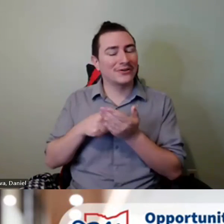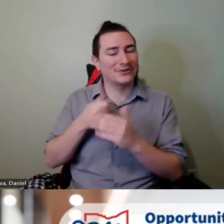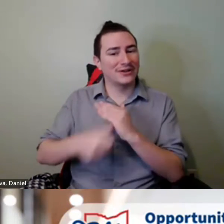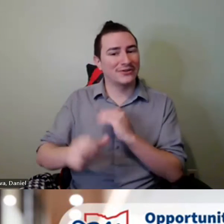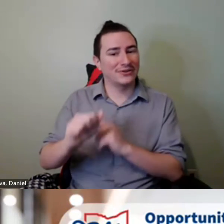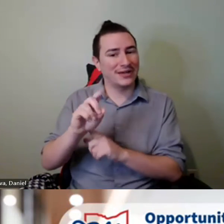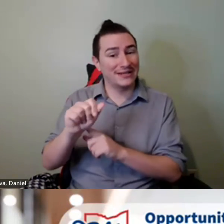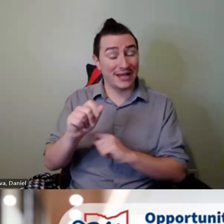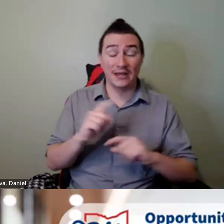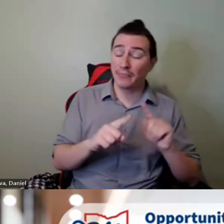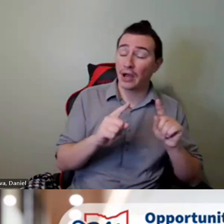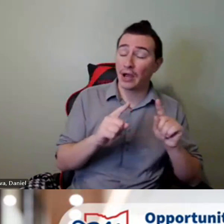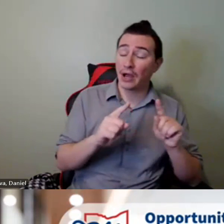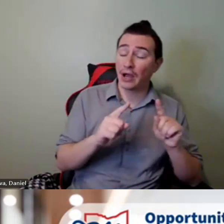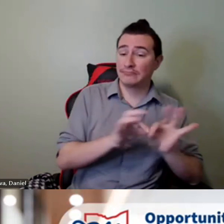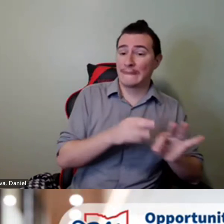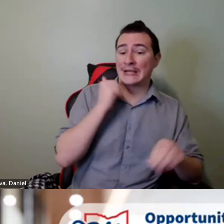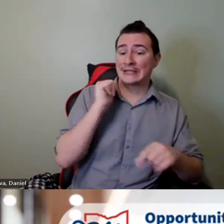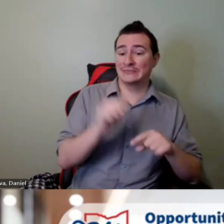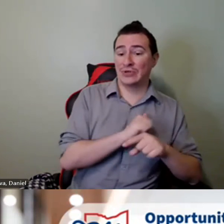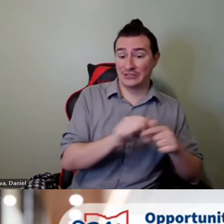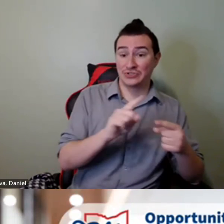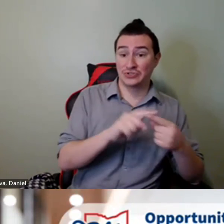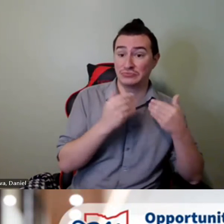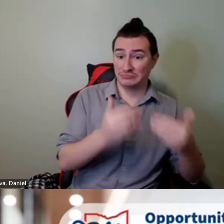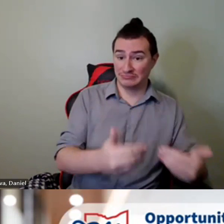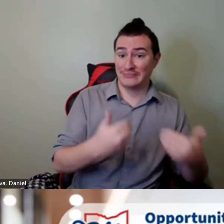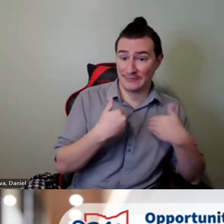best practice, and then training all your staff that you have that